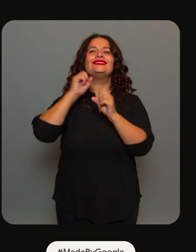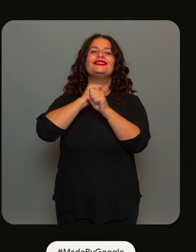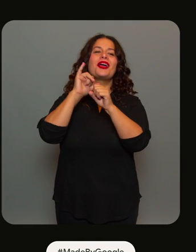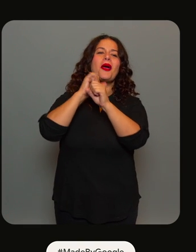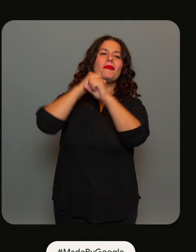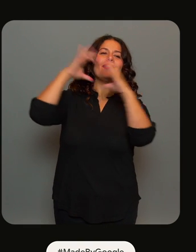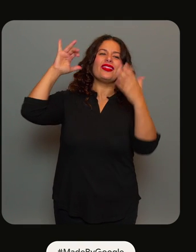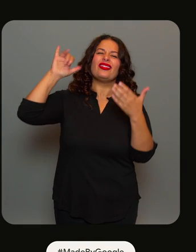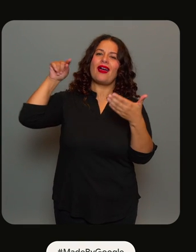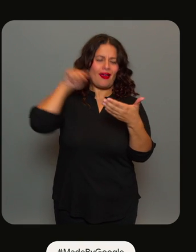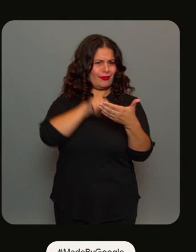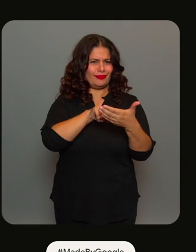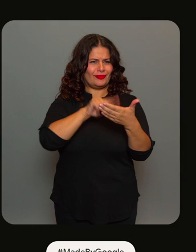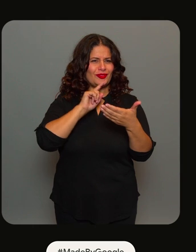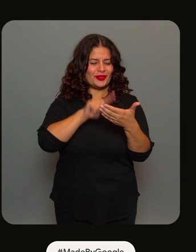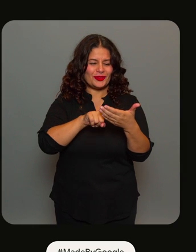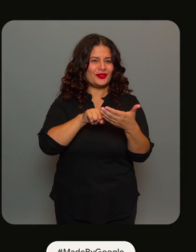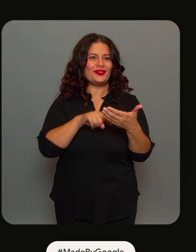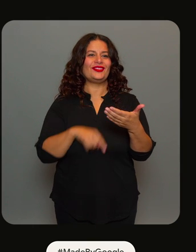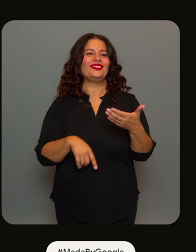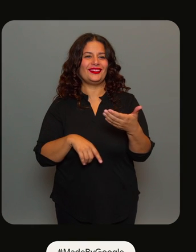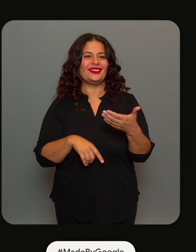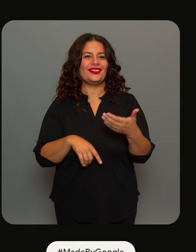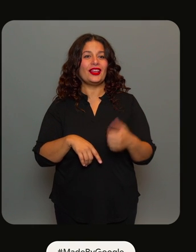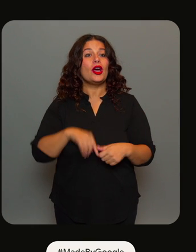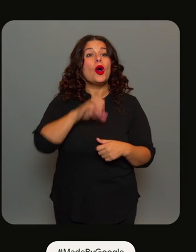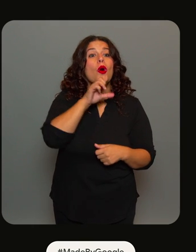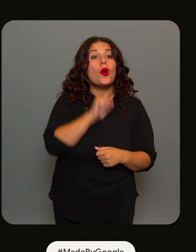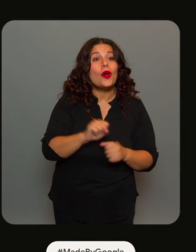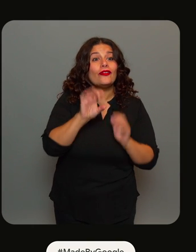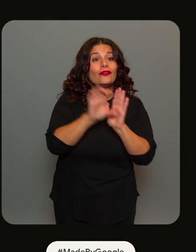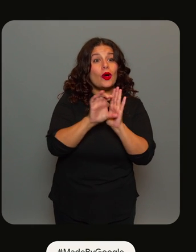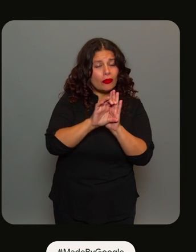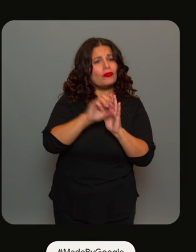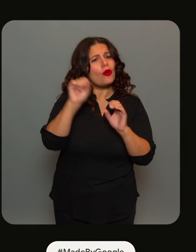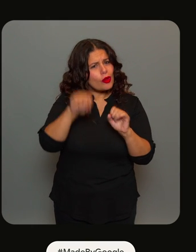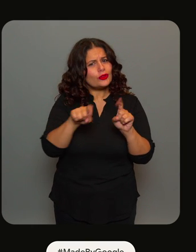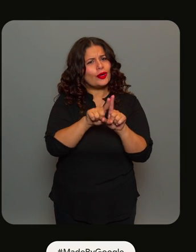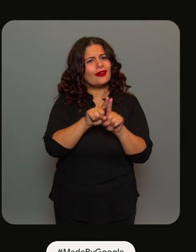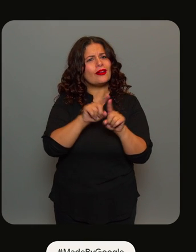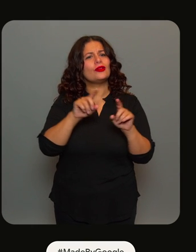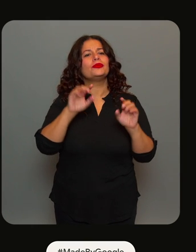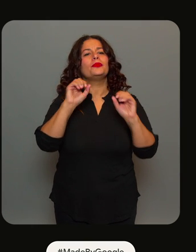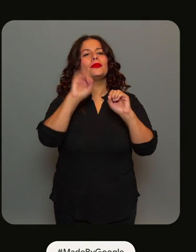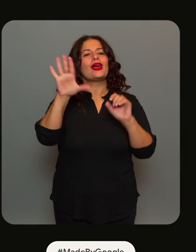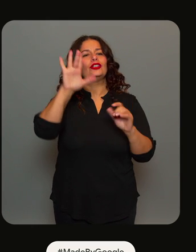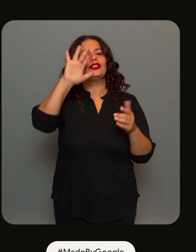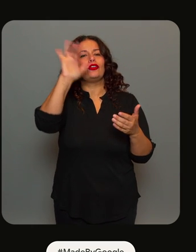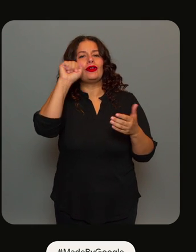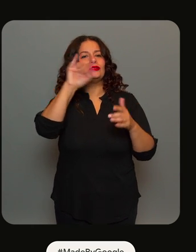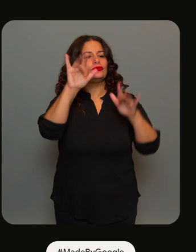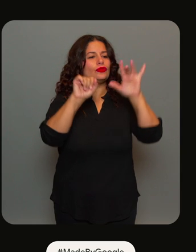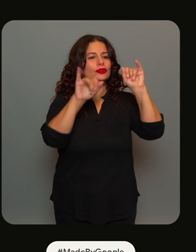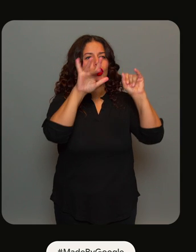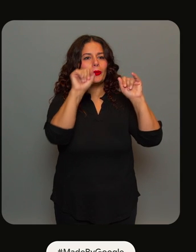And you can touch up those old photos with Magic Eraser to quickly and easily remove distractions.